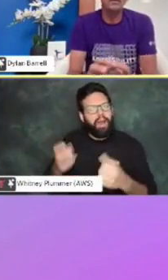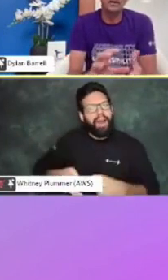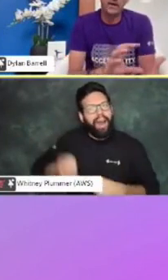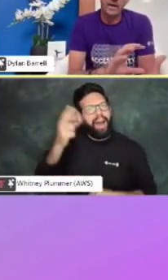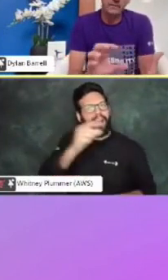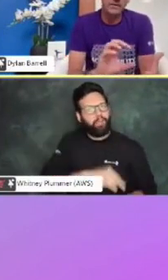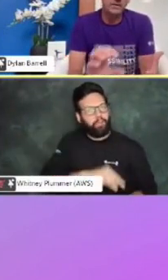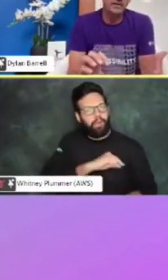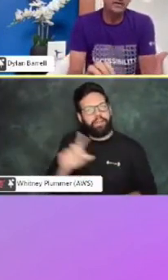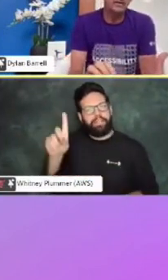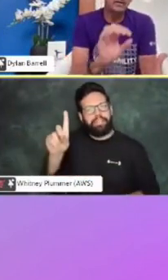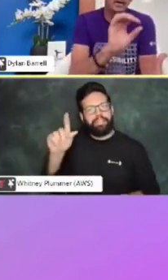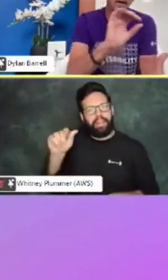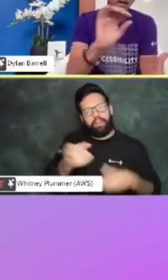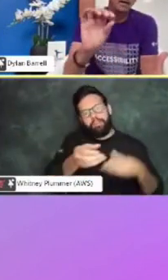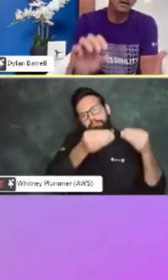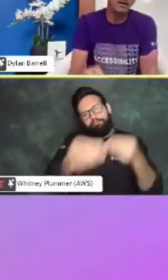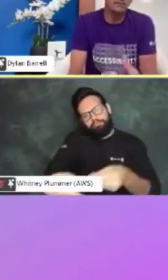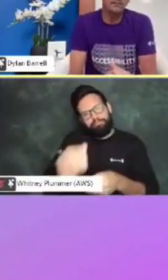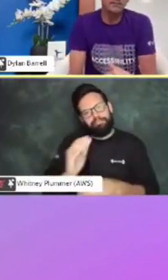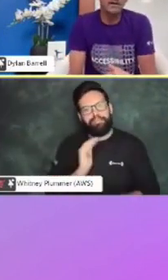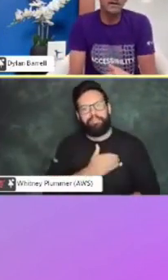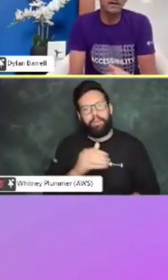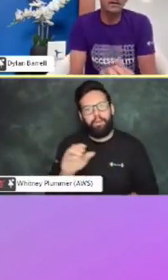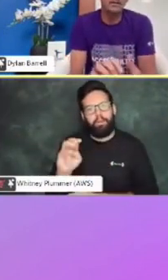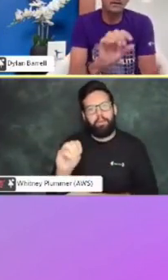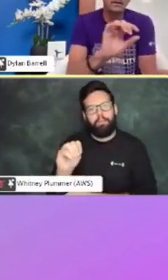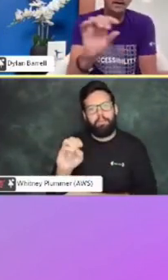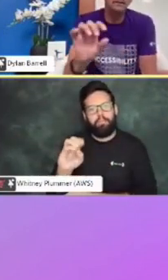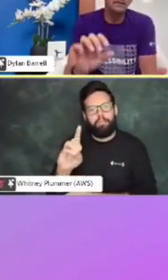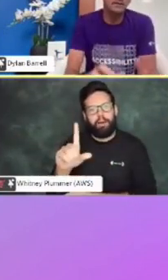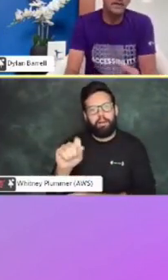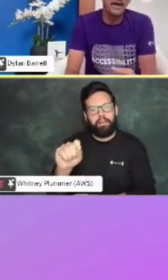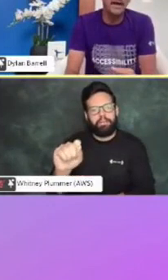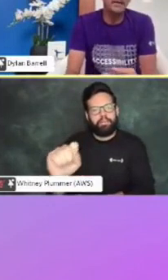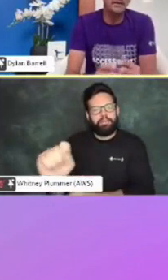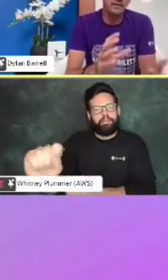So every single label that we add is validated by two humans